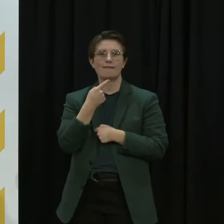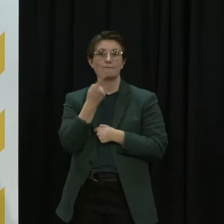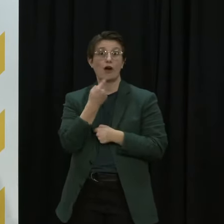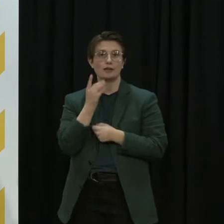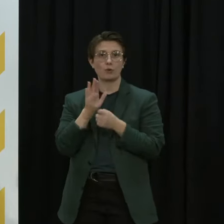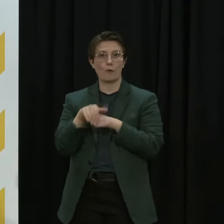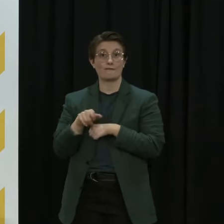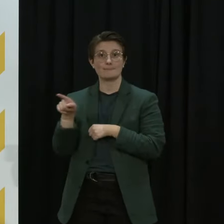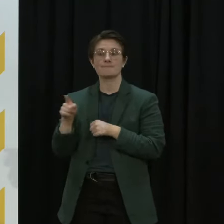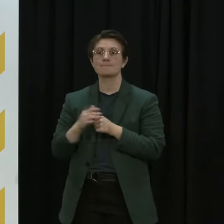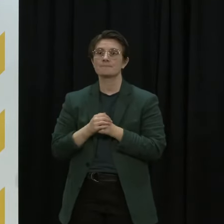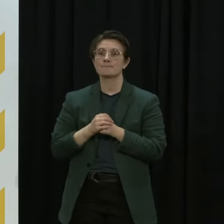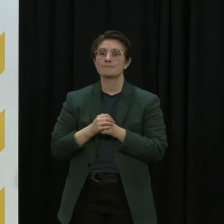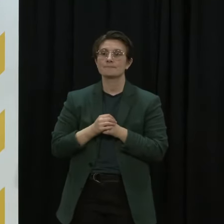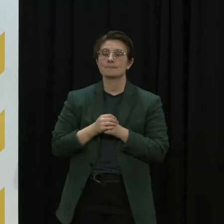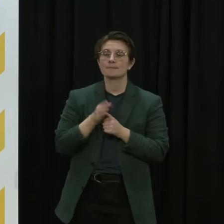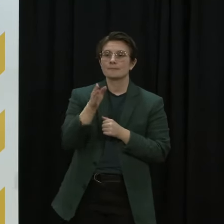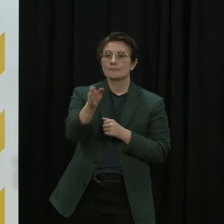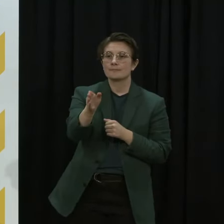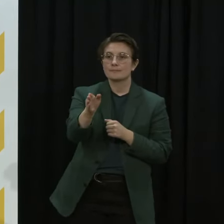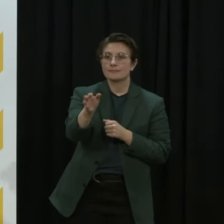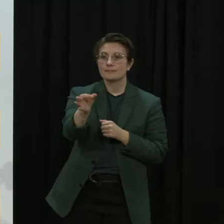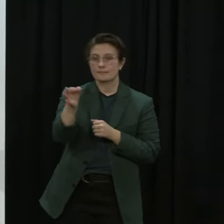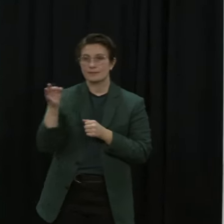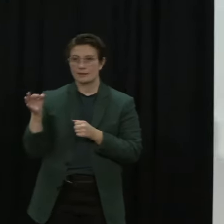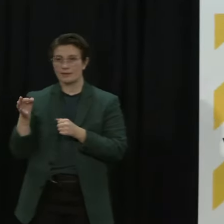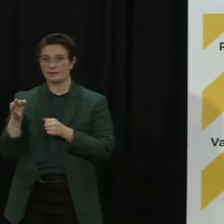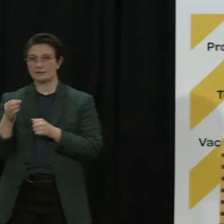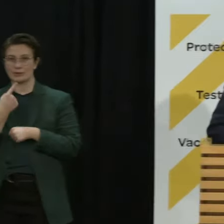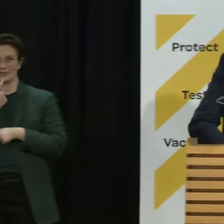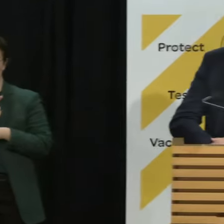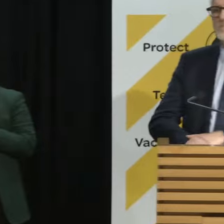industry. We are aware of other settings